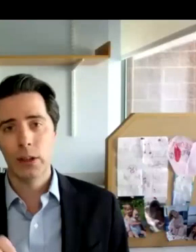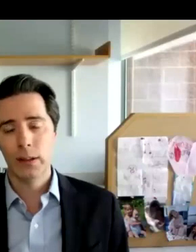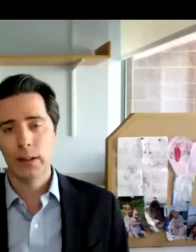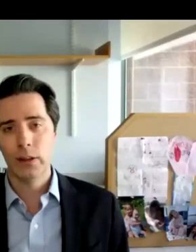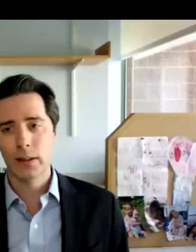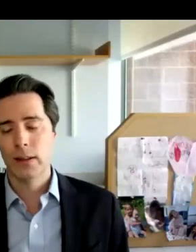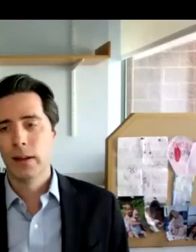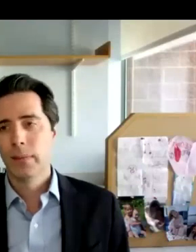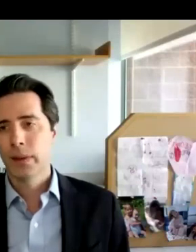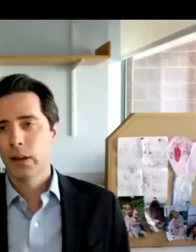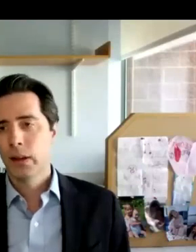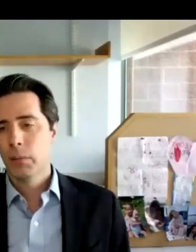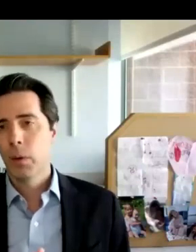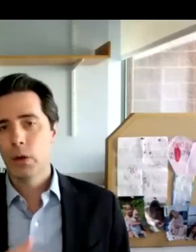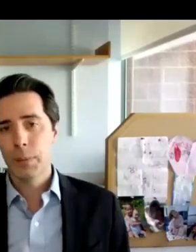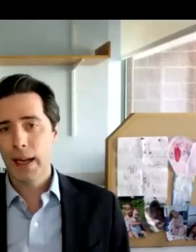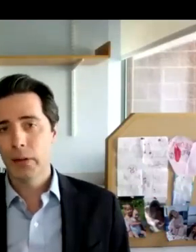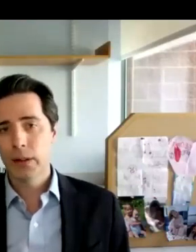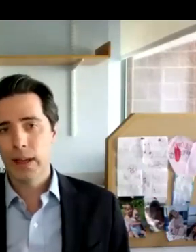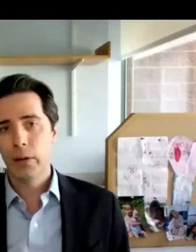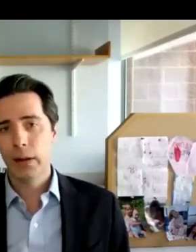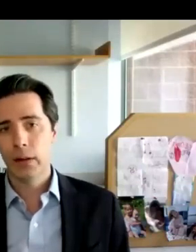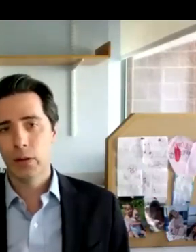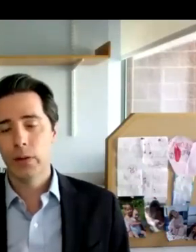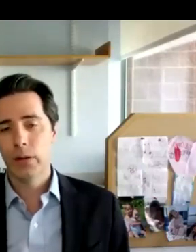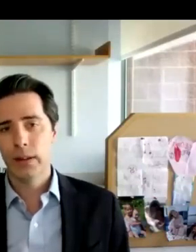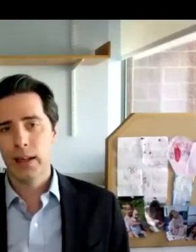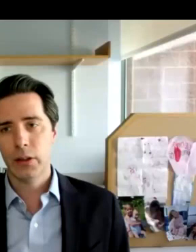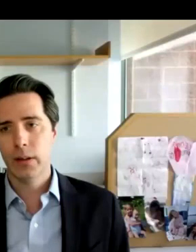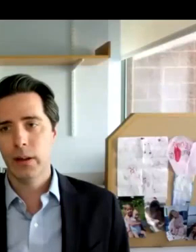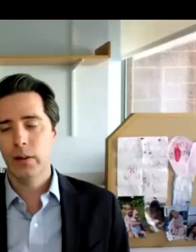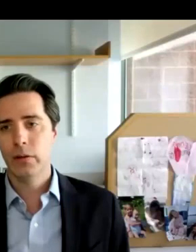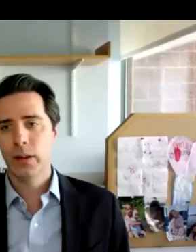Gene deletions